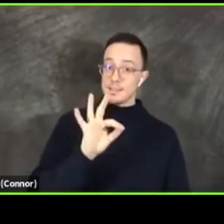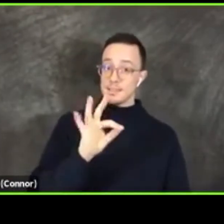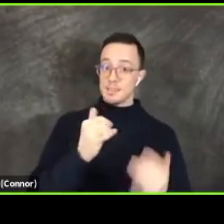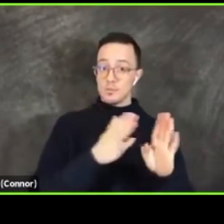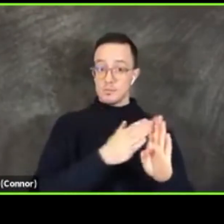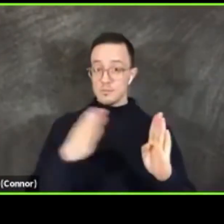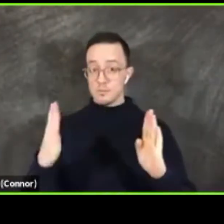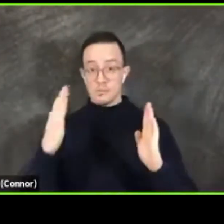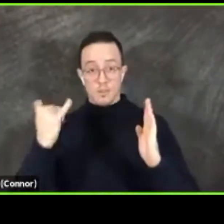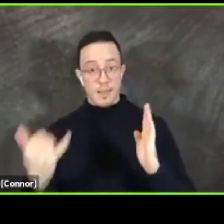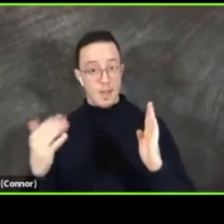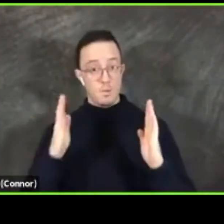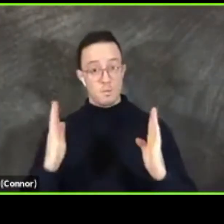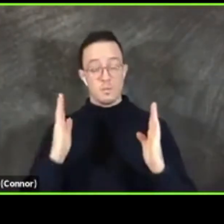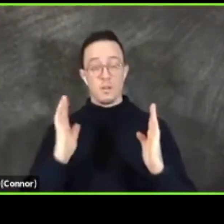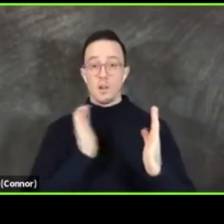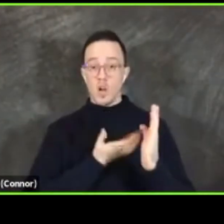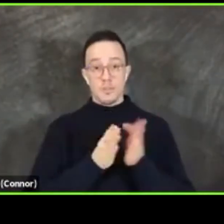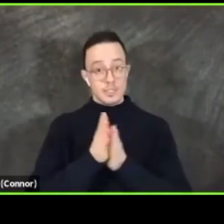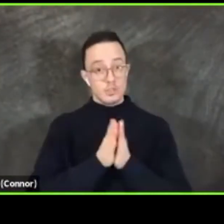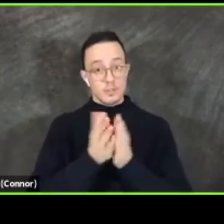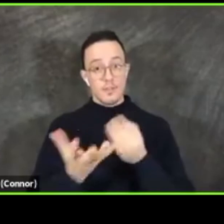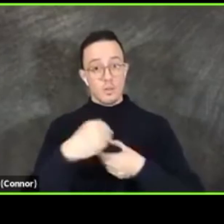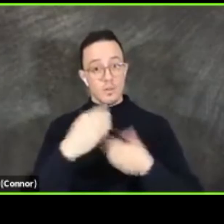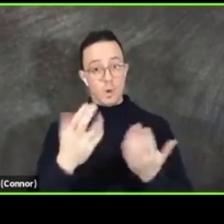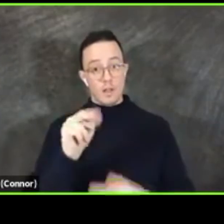THIS INITIATIVE INCLUDED A NOVEMBER RESEARCH CONFERENCE AT